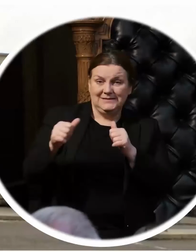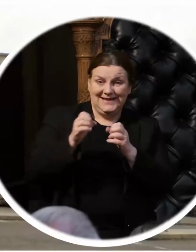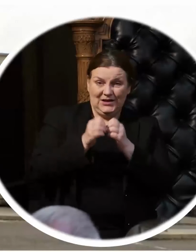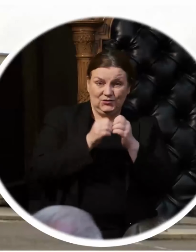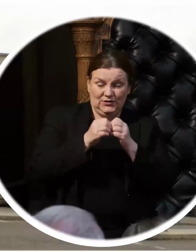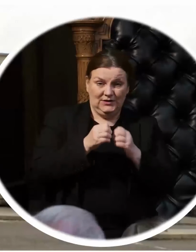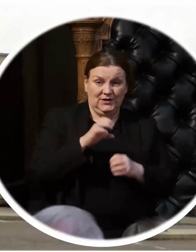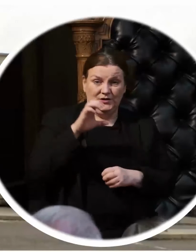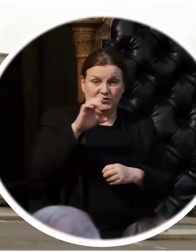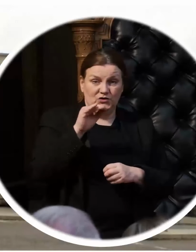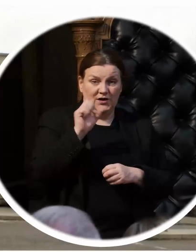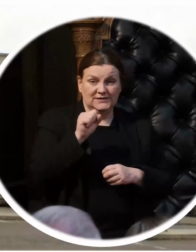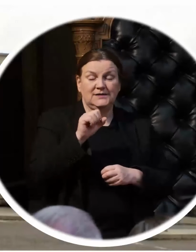which was Charles Blacker Vignoles,